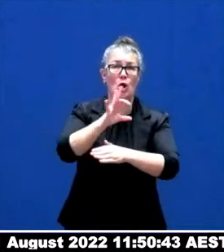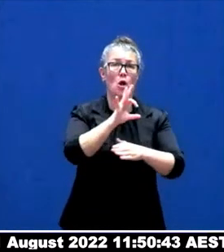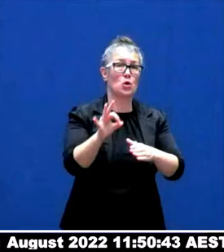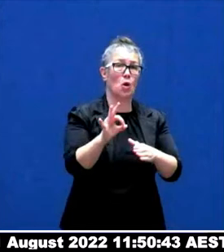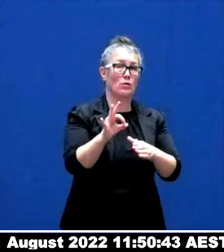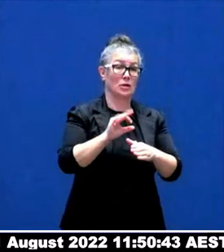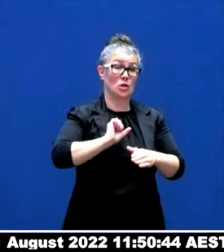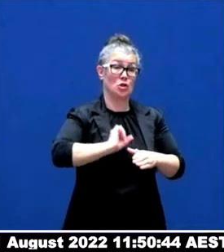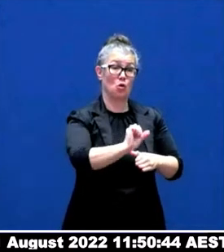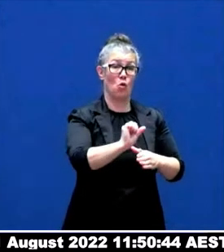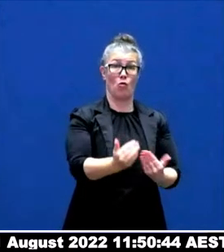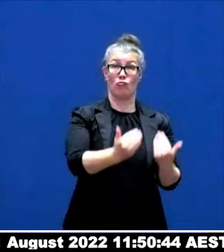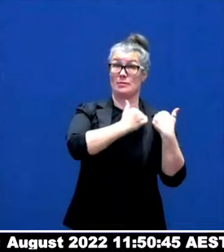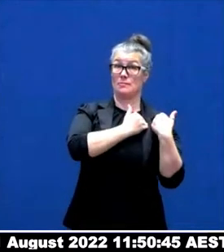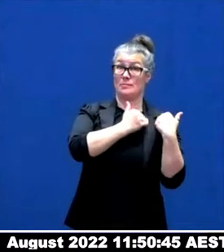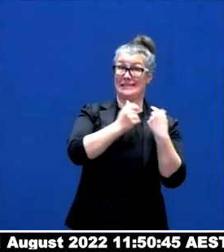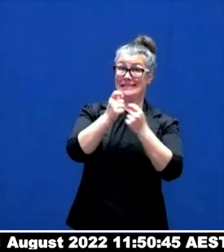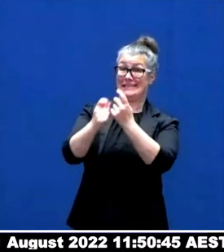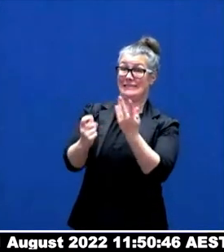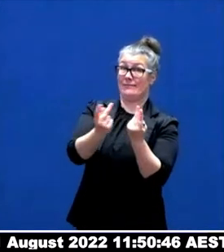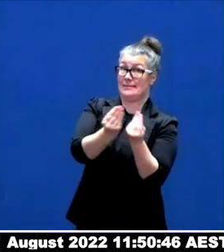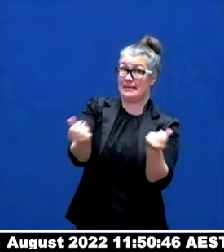have direct responsibility for; is that right? That is correct.